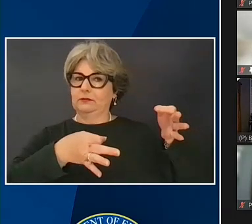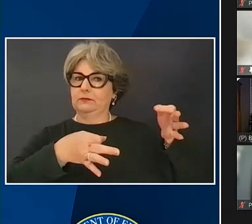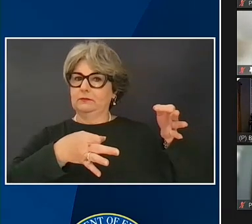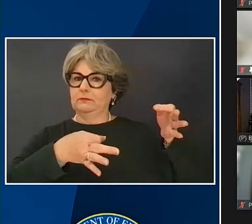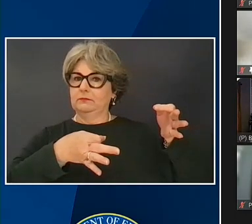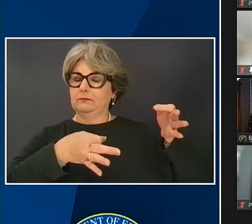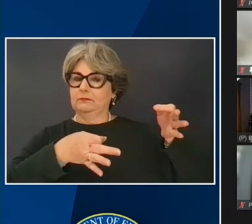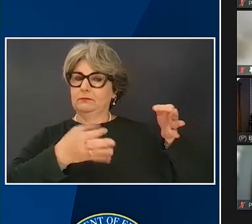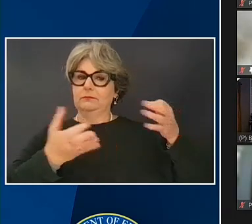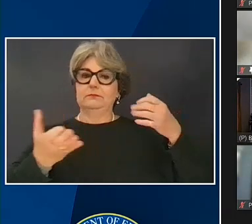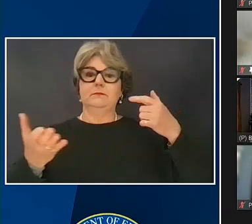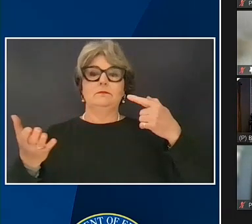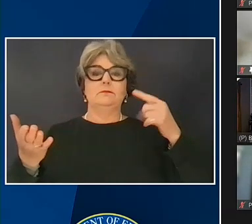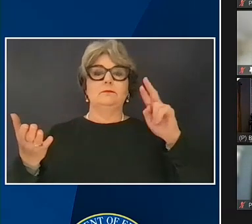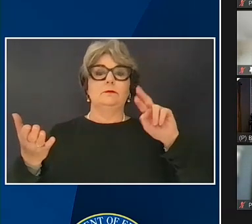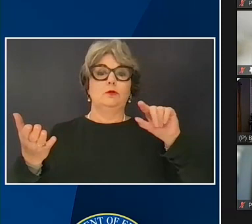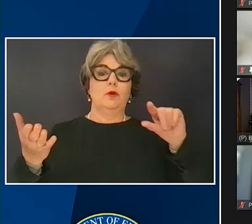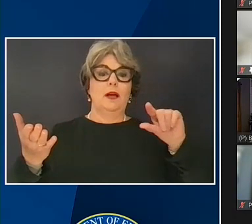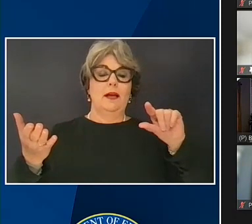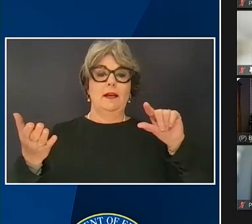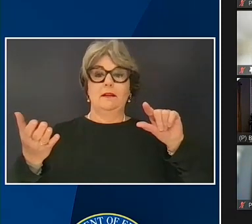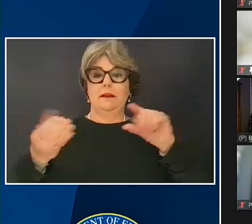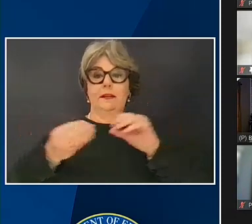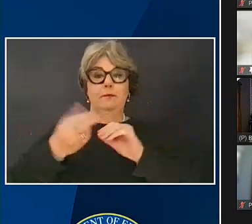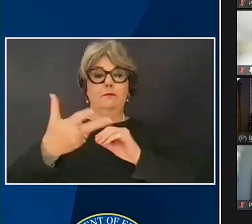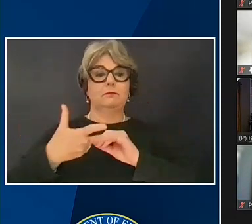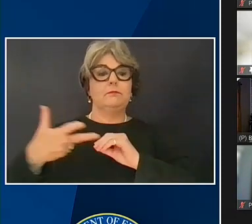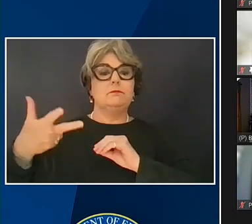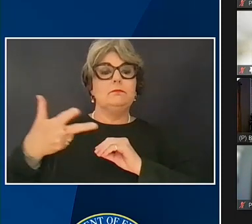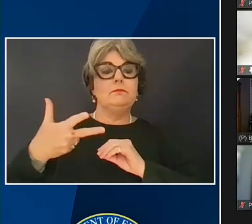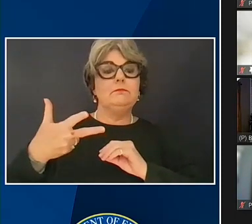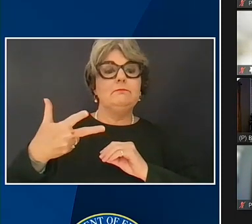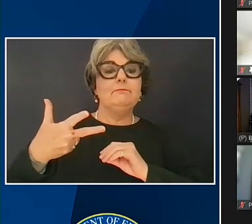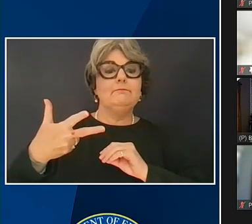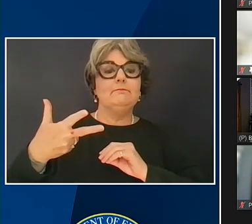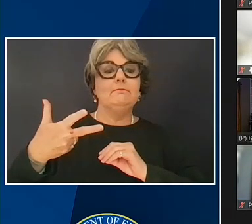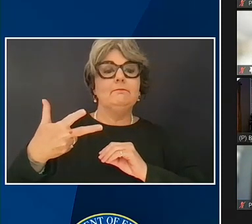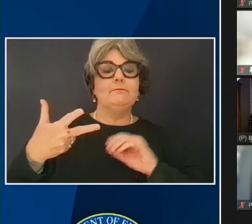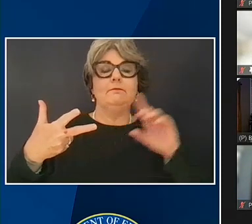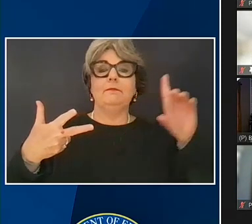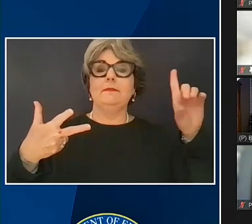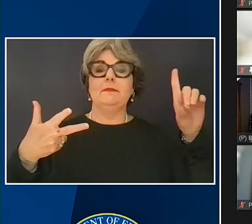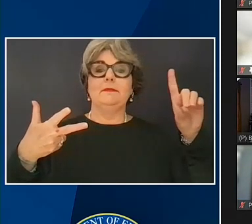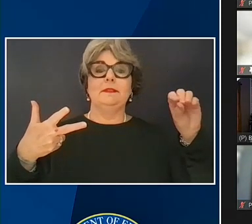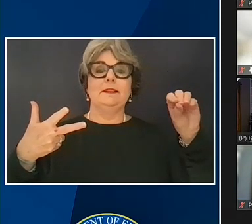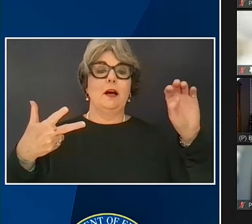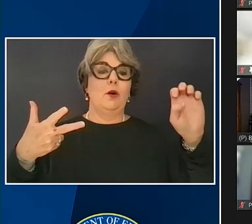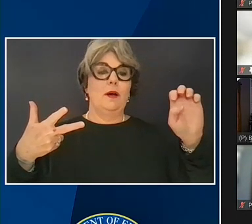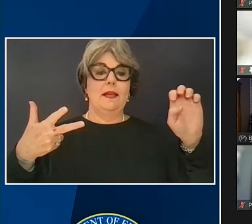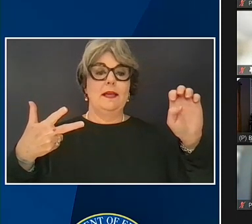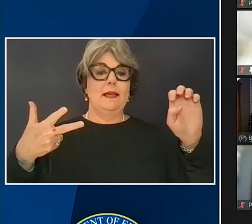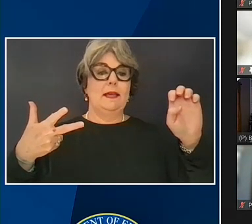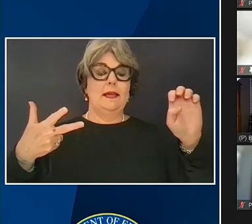Department besides the three of you? I will leave that up to our supervisor,